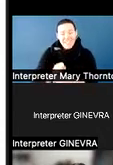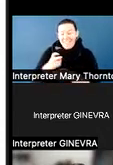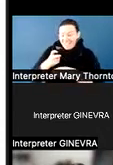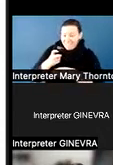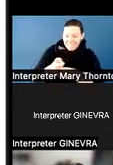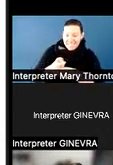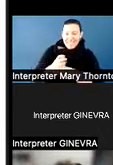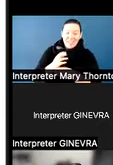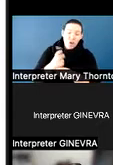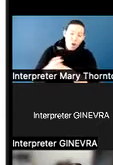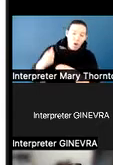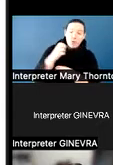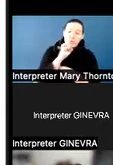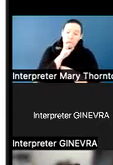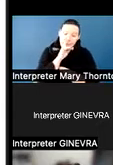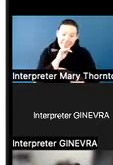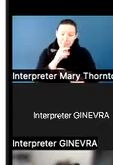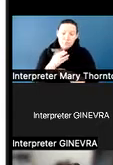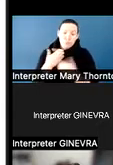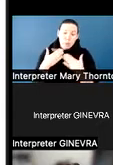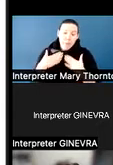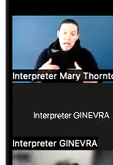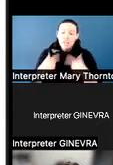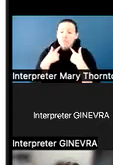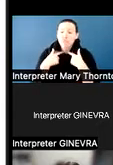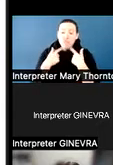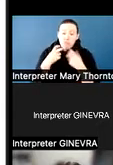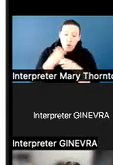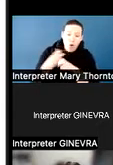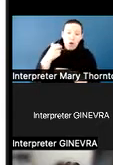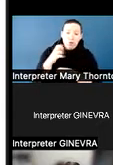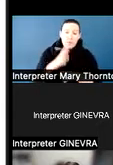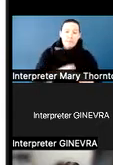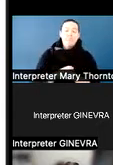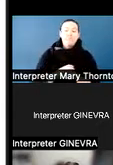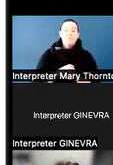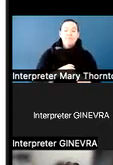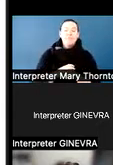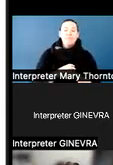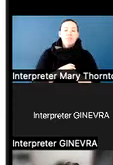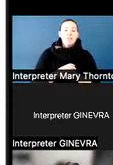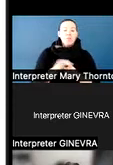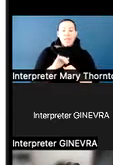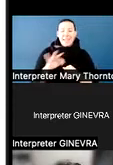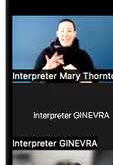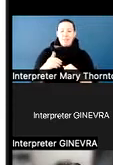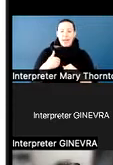in the chat, where the expectations for reciprocity are different-- we expect more time